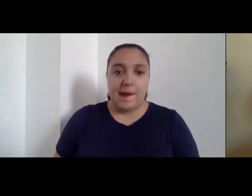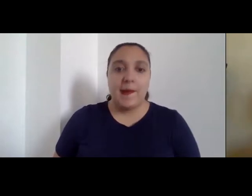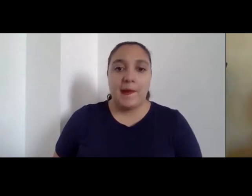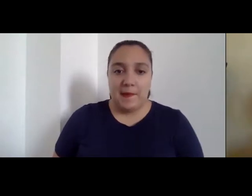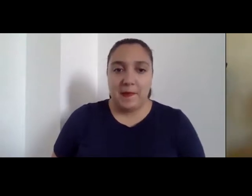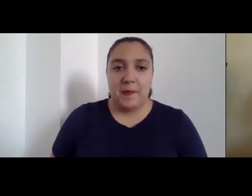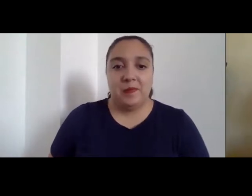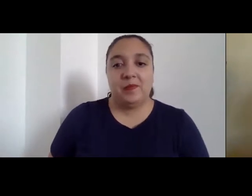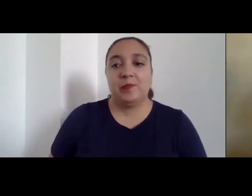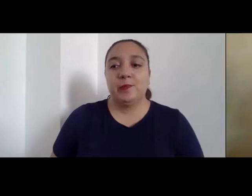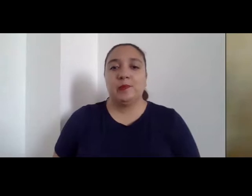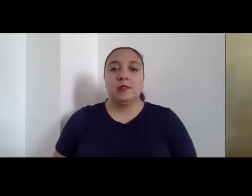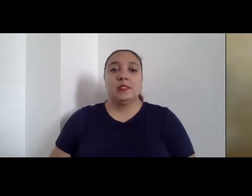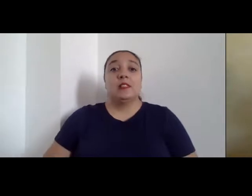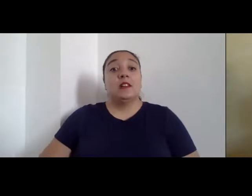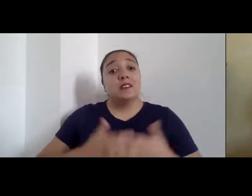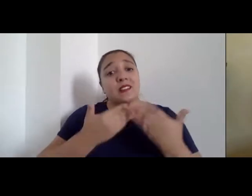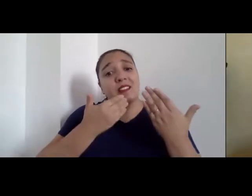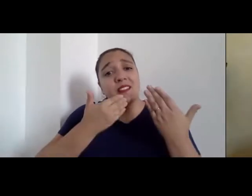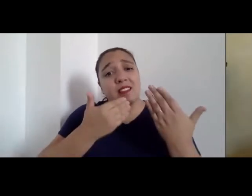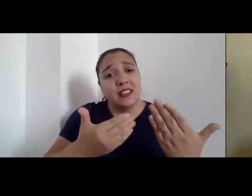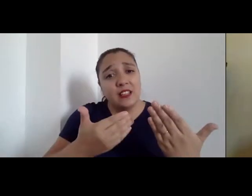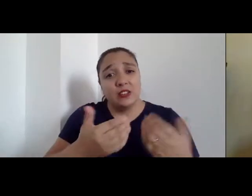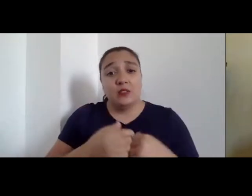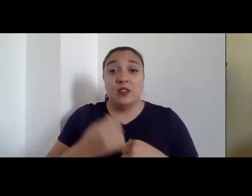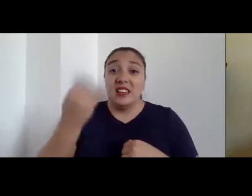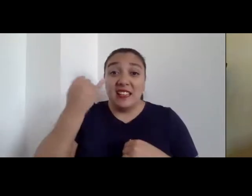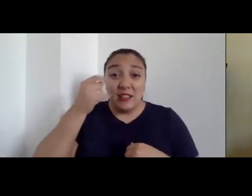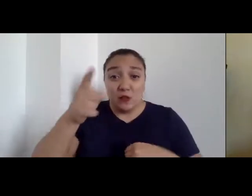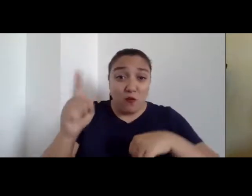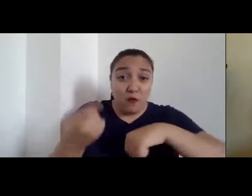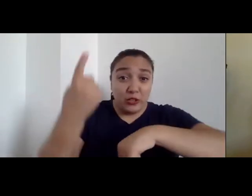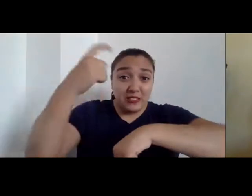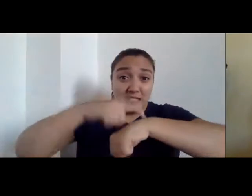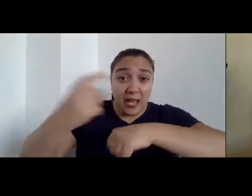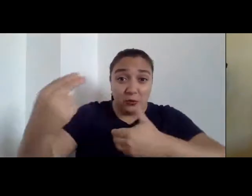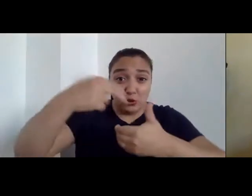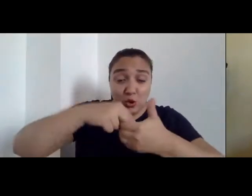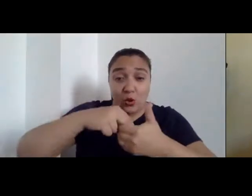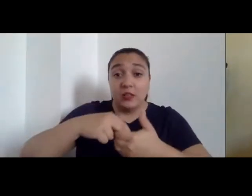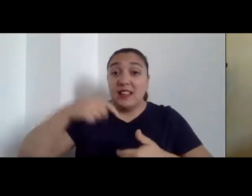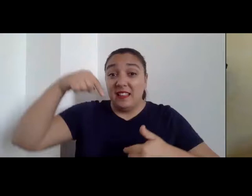you who are new and joining us for the first time, Dance/NYC delivers five core services